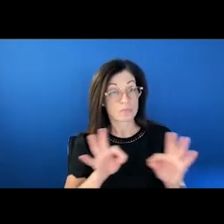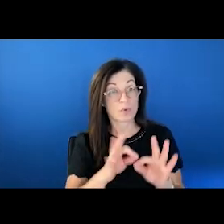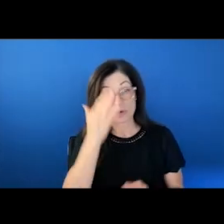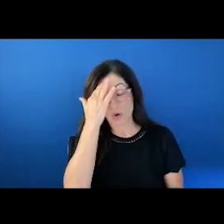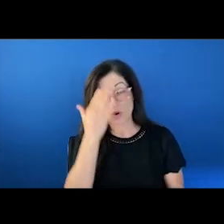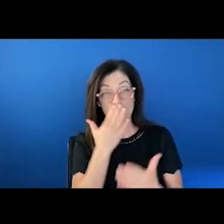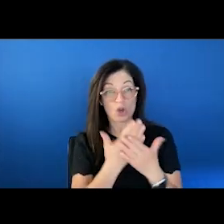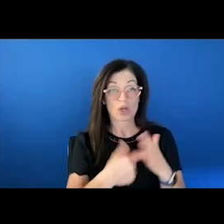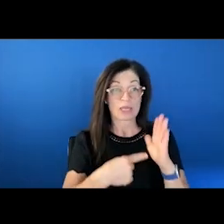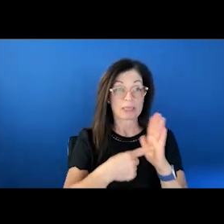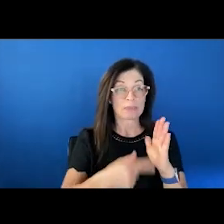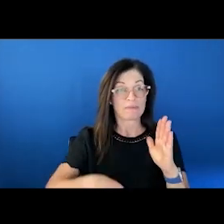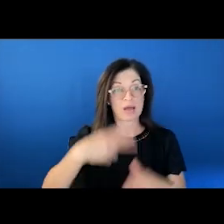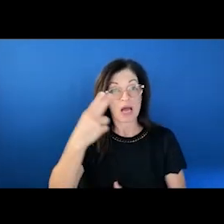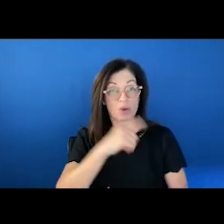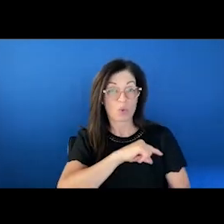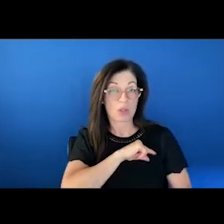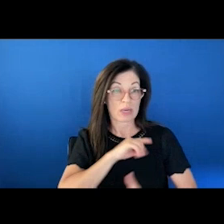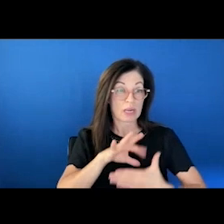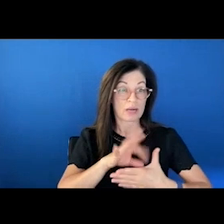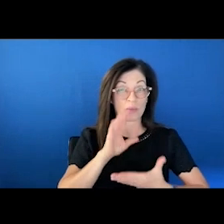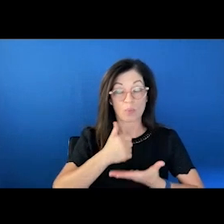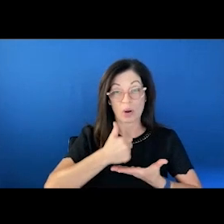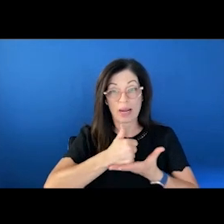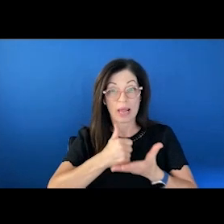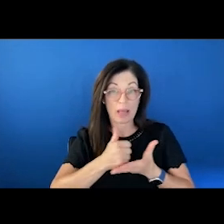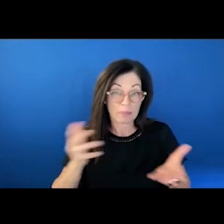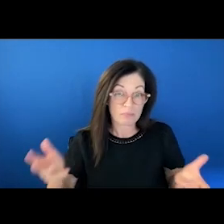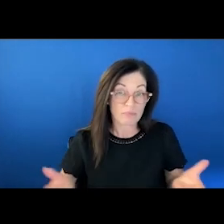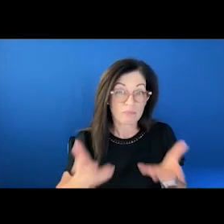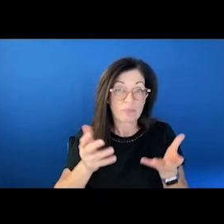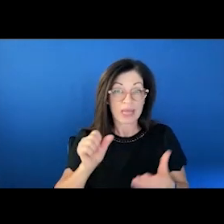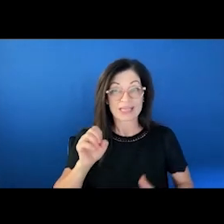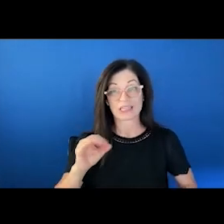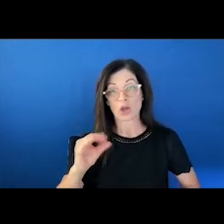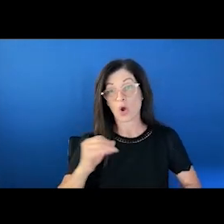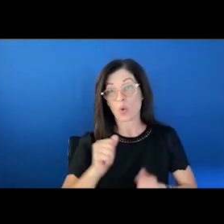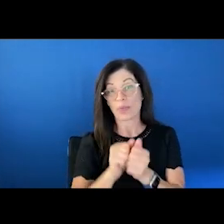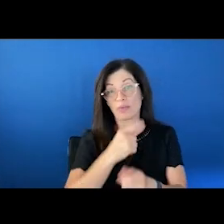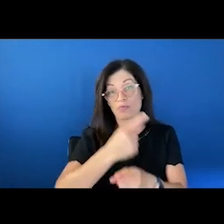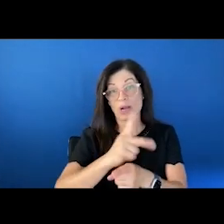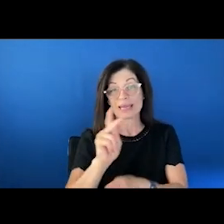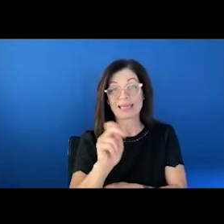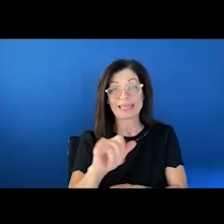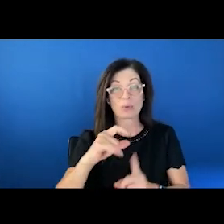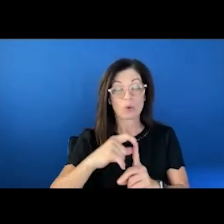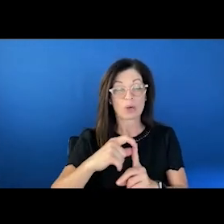To note, a good example of high-quality content that would help boost SEO with the right keywords